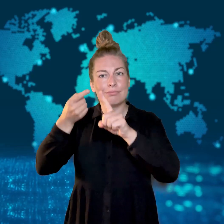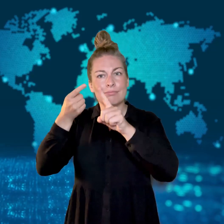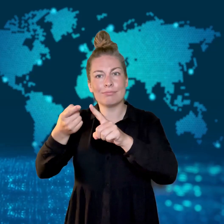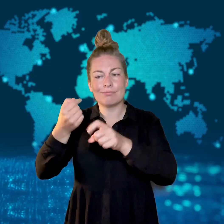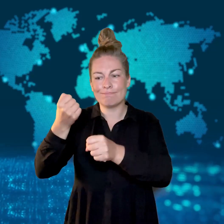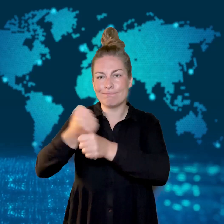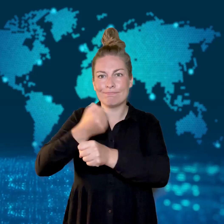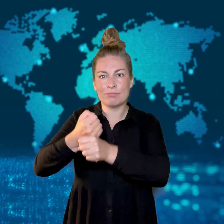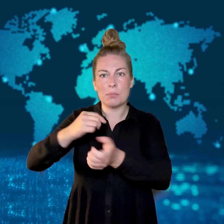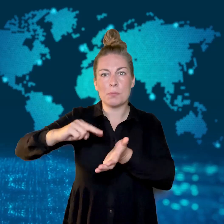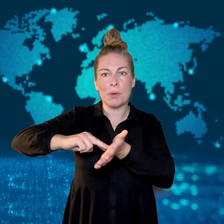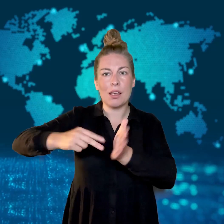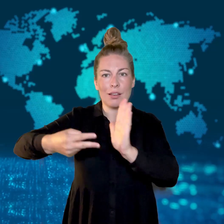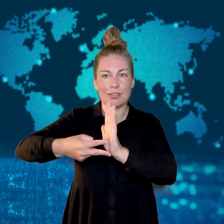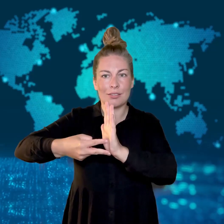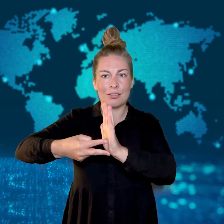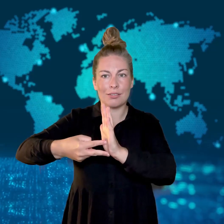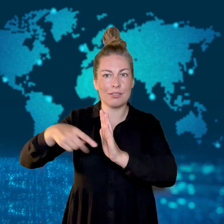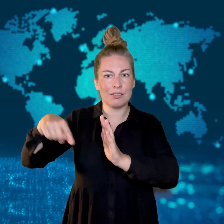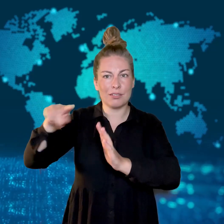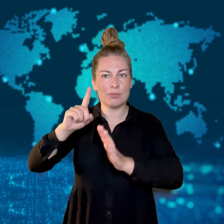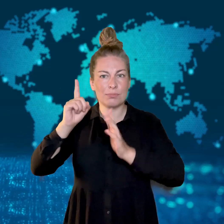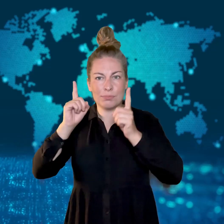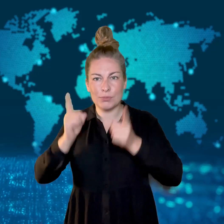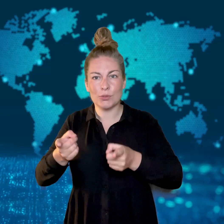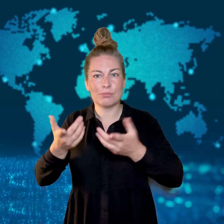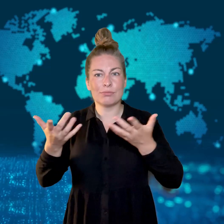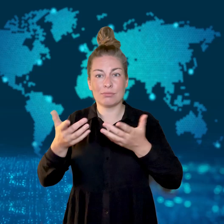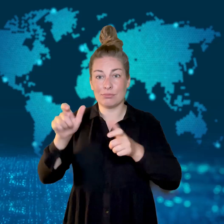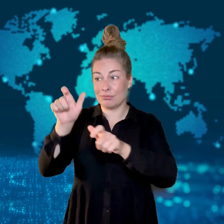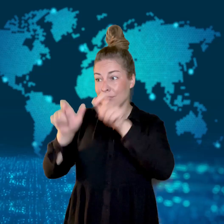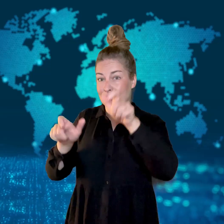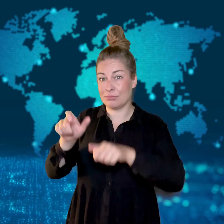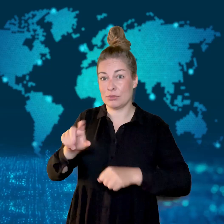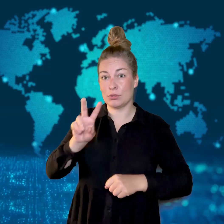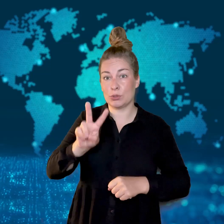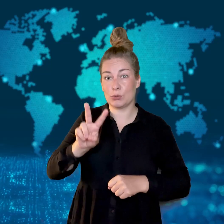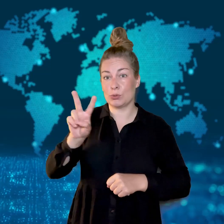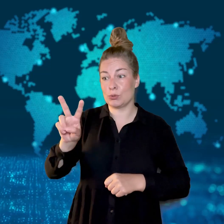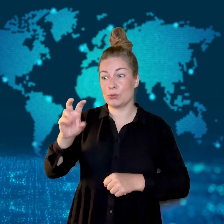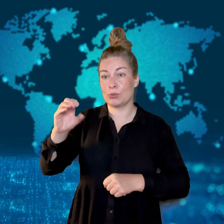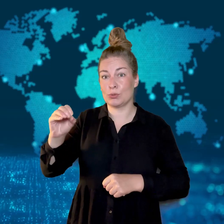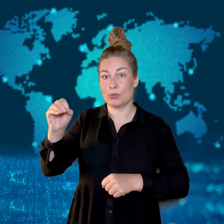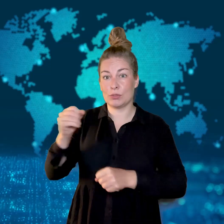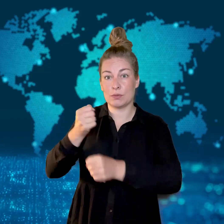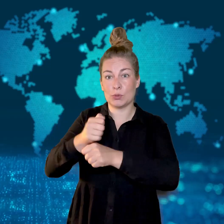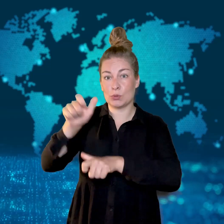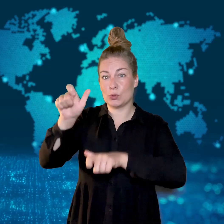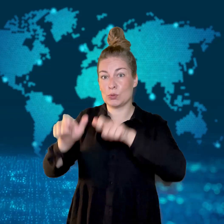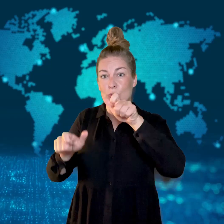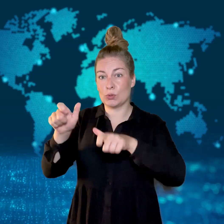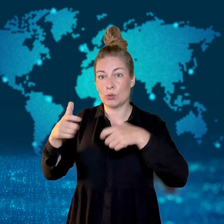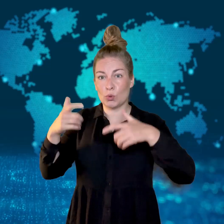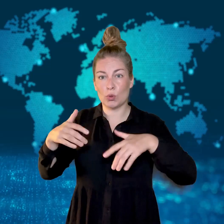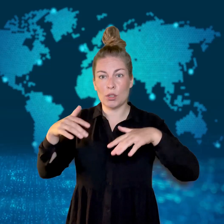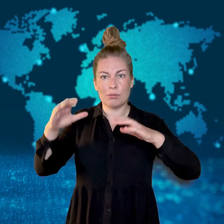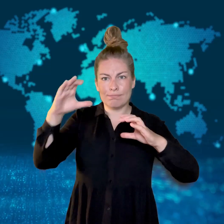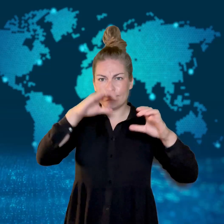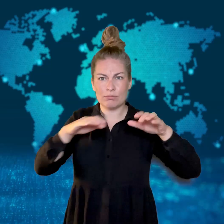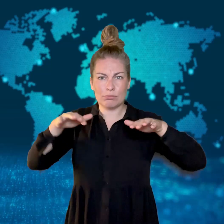The protests began last Thursday after the military had